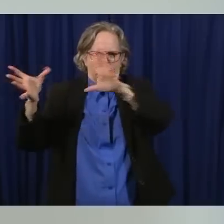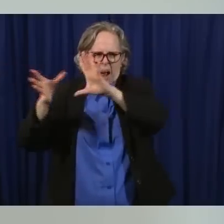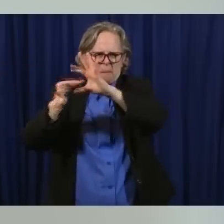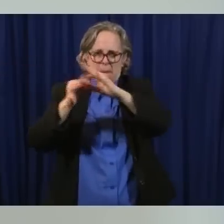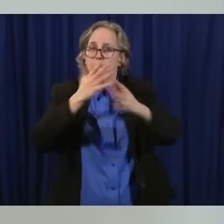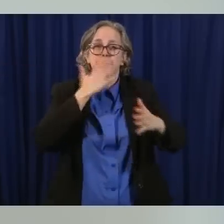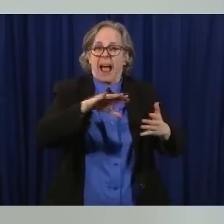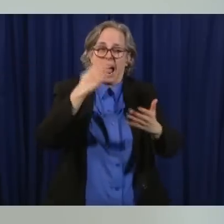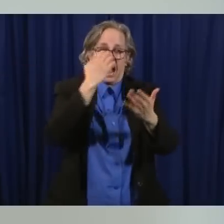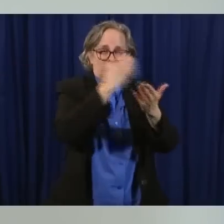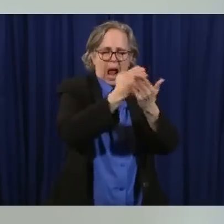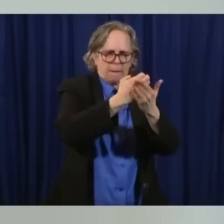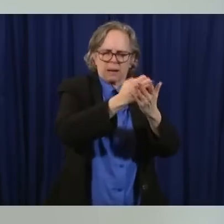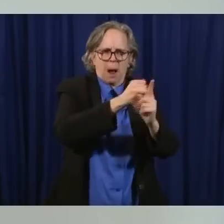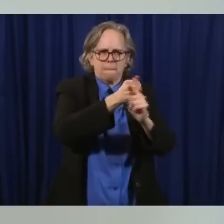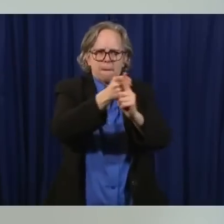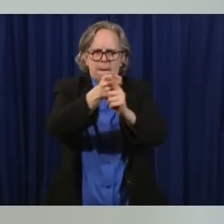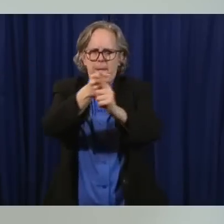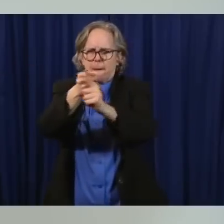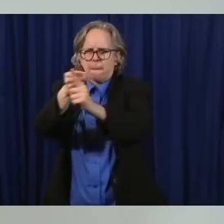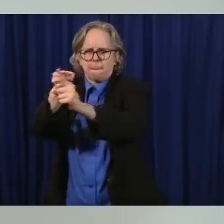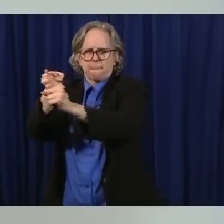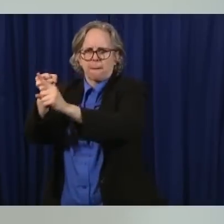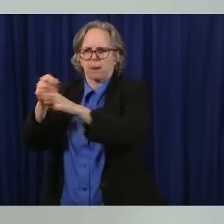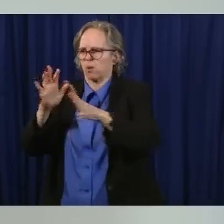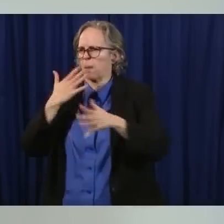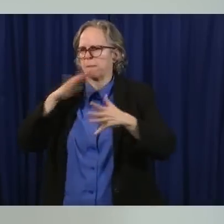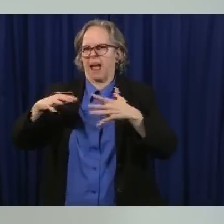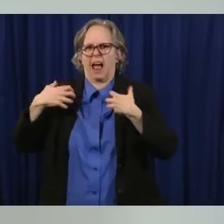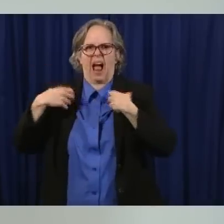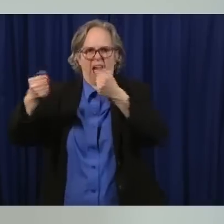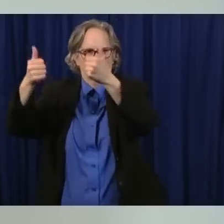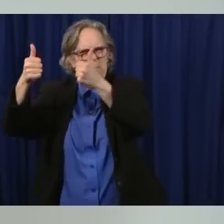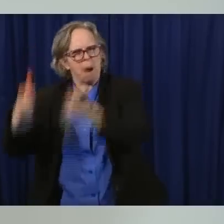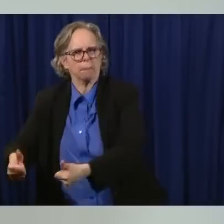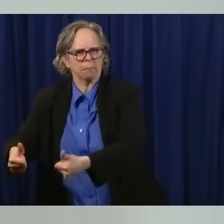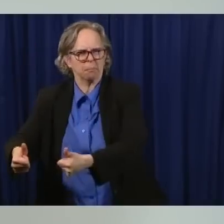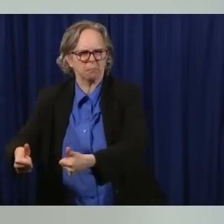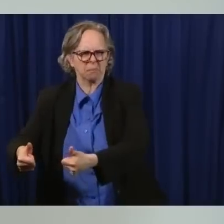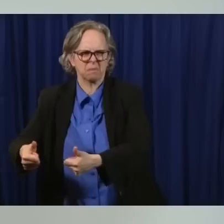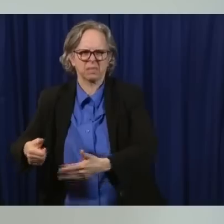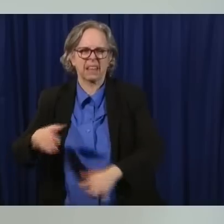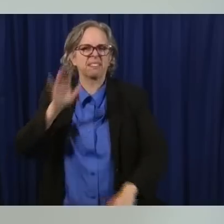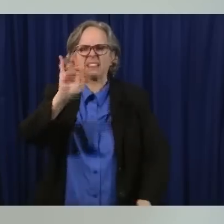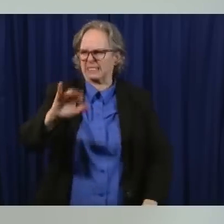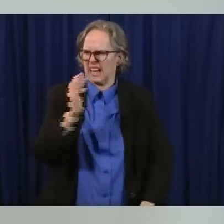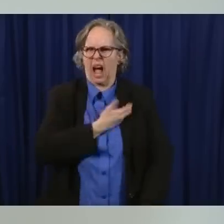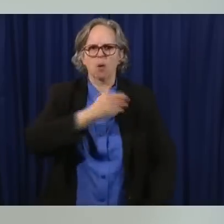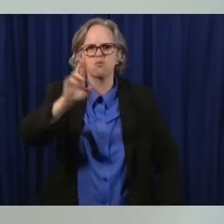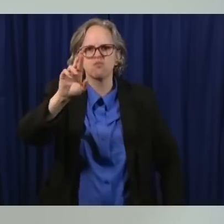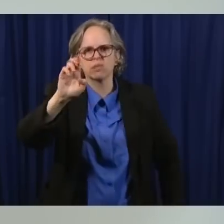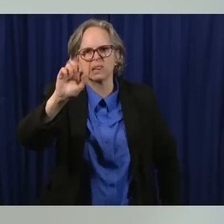HEALTH CONSEQUENCES LIKE DEEP DIABETES. BAD ECONOMIC CONDITIONS LEAD TO